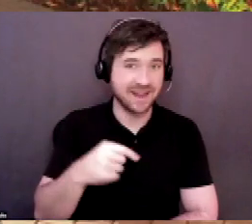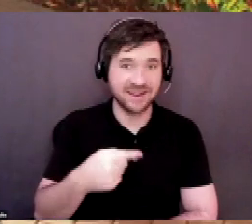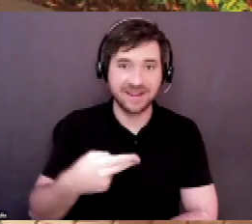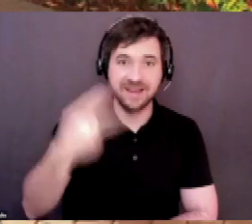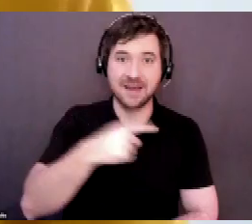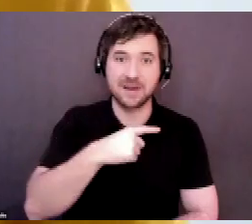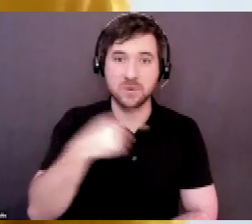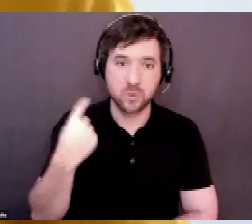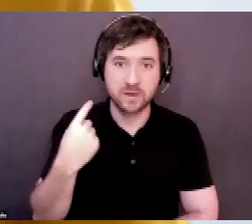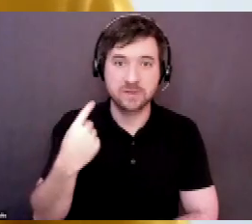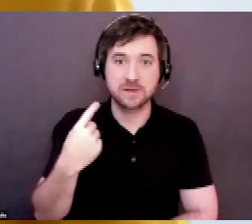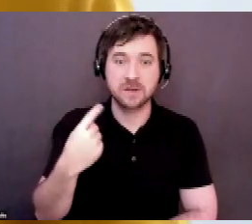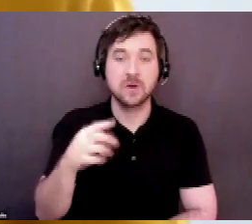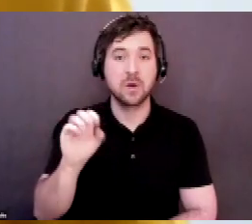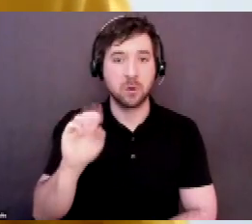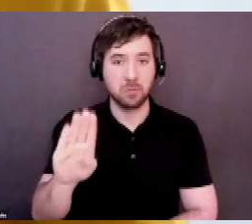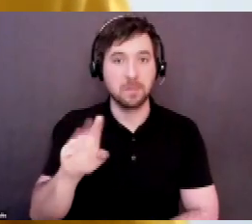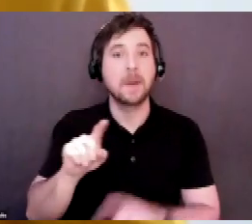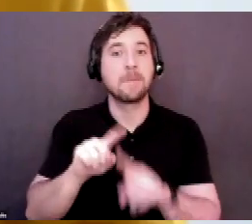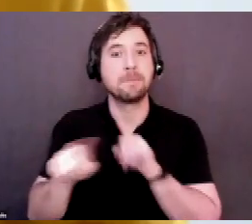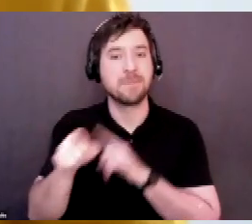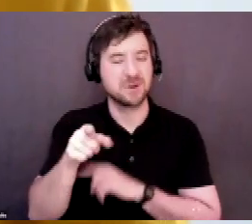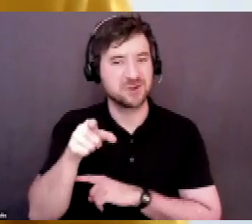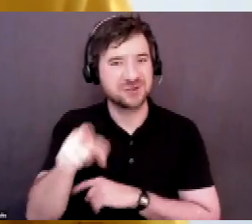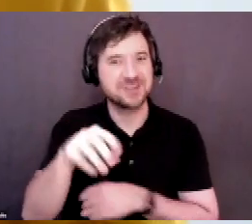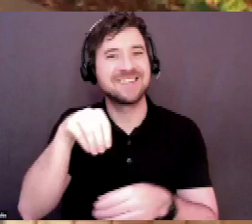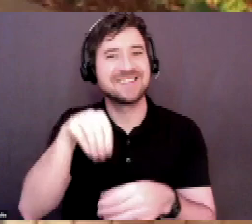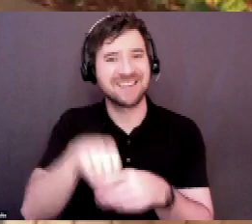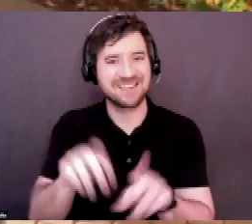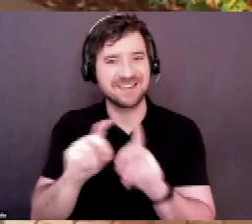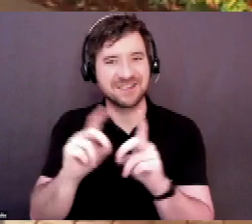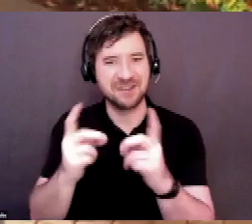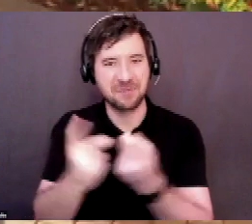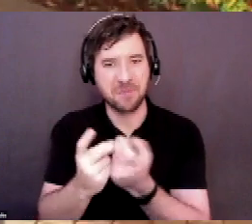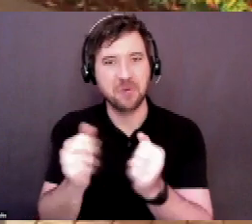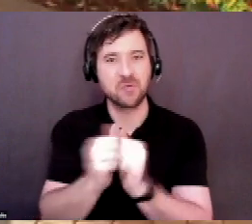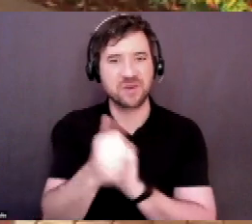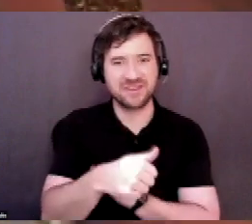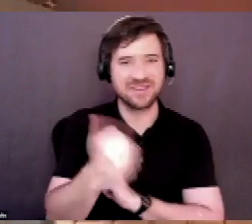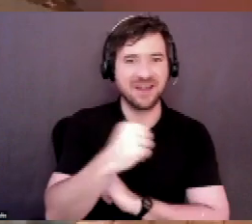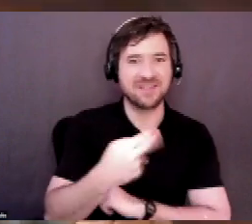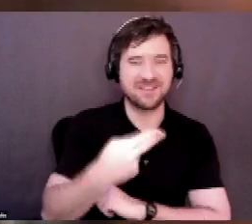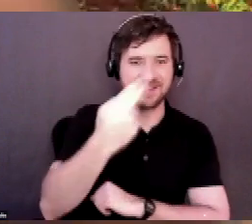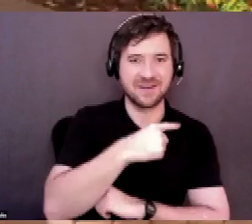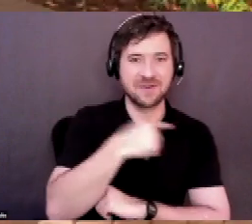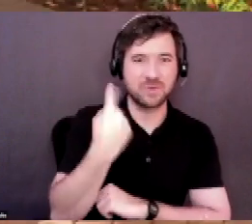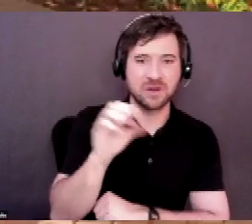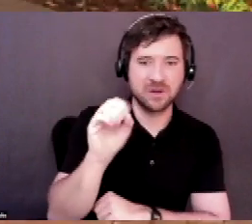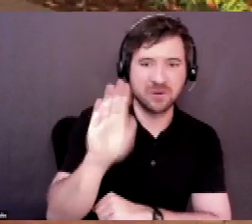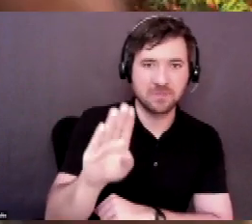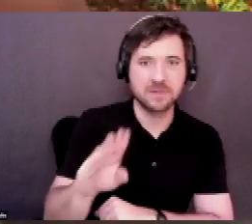a practice of high risk OBs It was like stepped down.